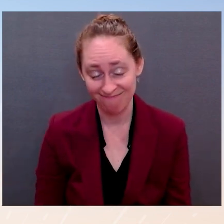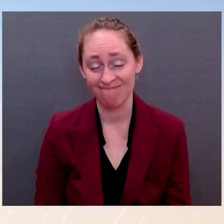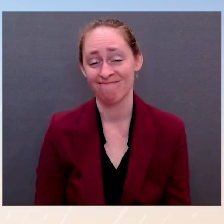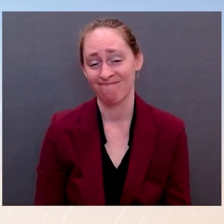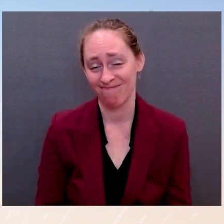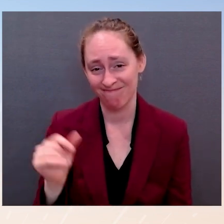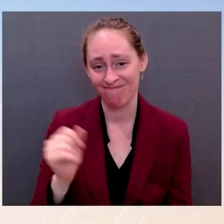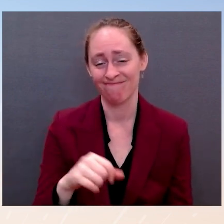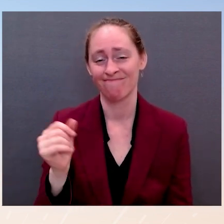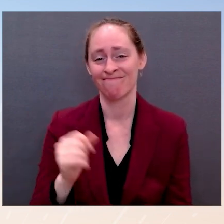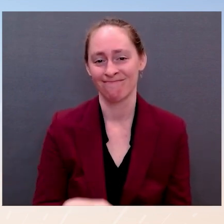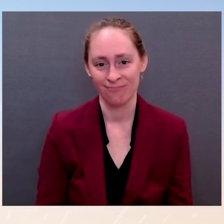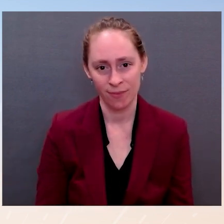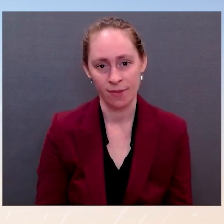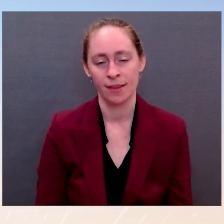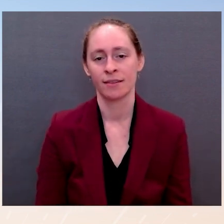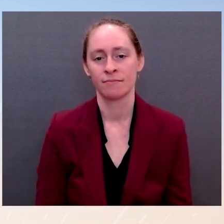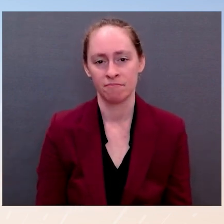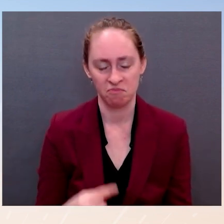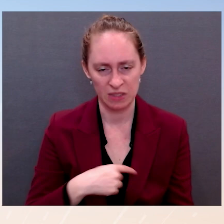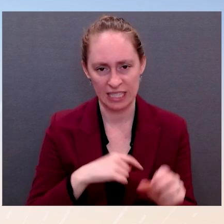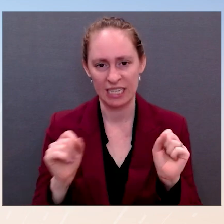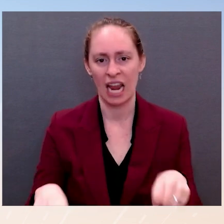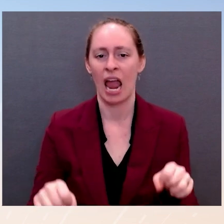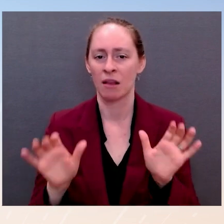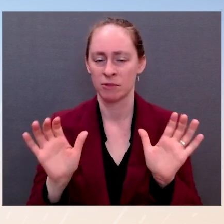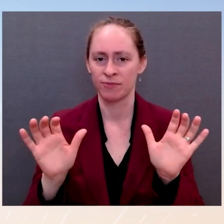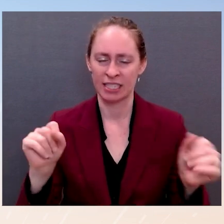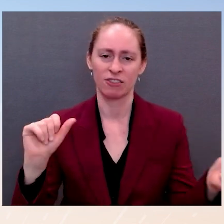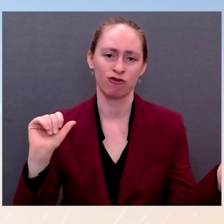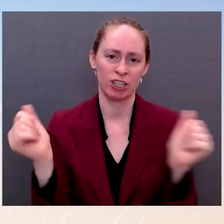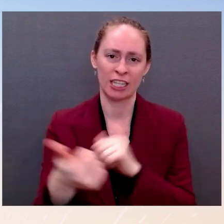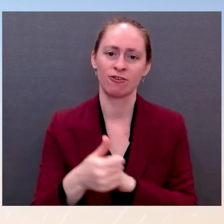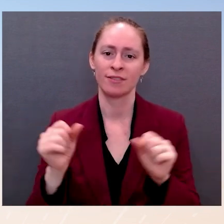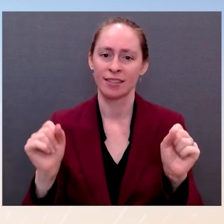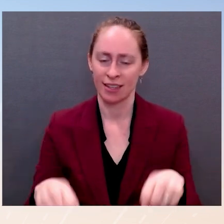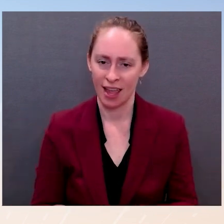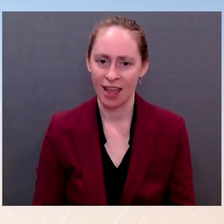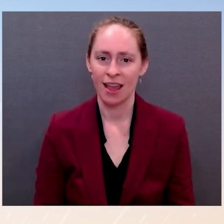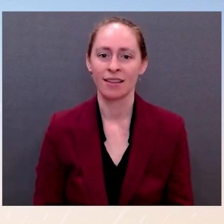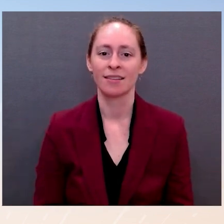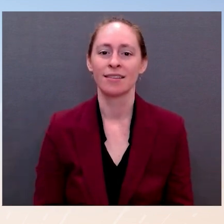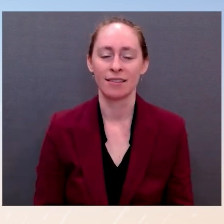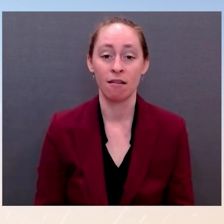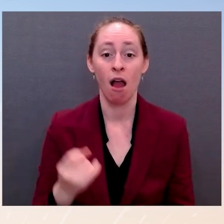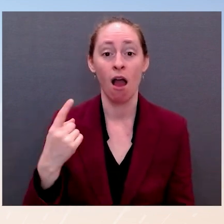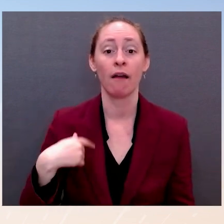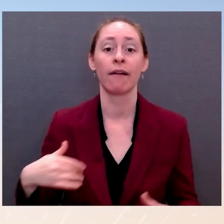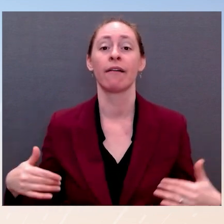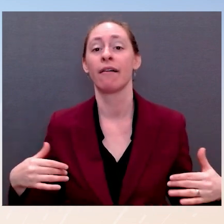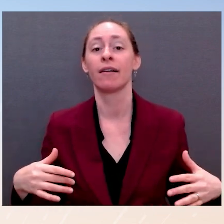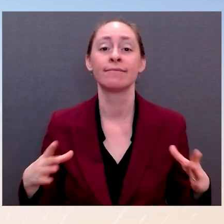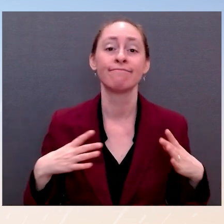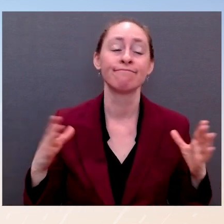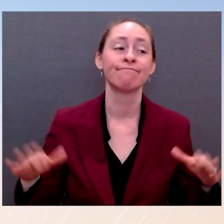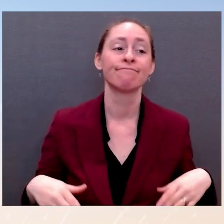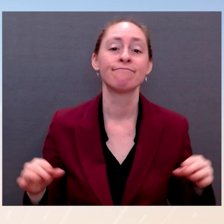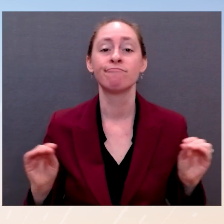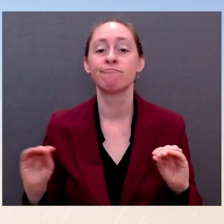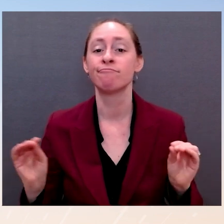but I believe that we can, you know, we can make a difference, you know? And so, you know, I think it's about not sitting on the sidelines but being proactive,